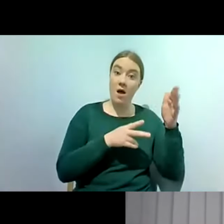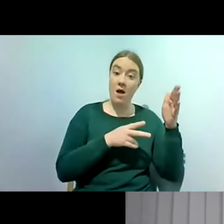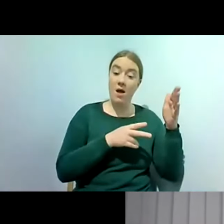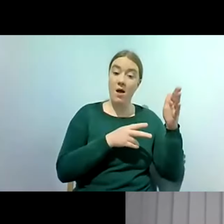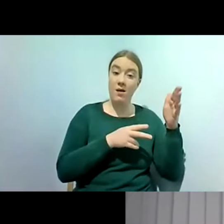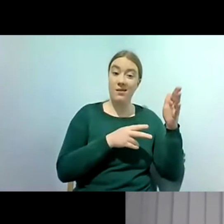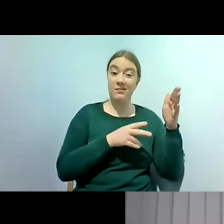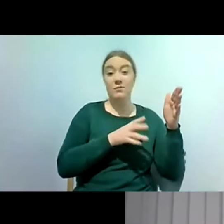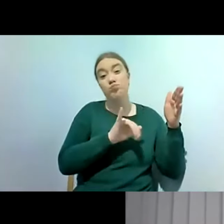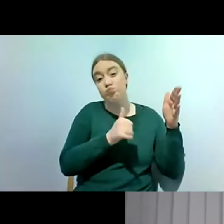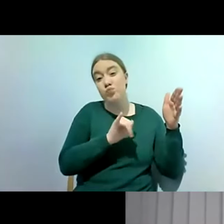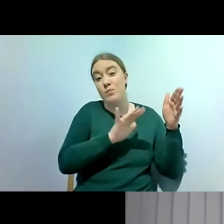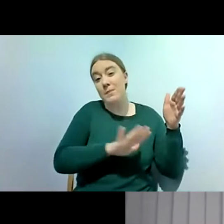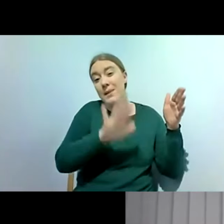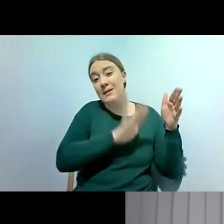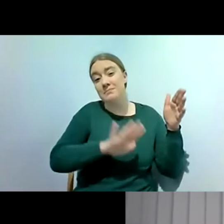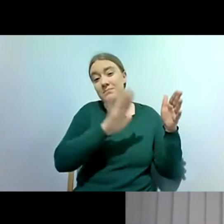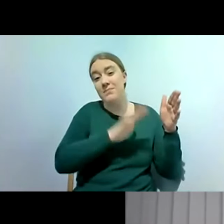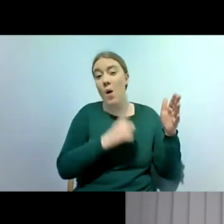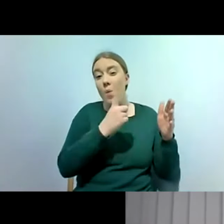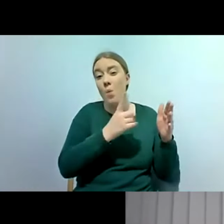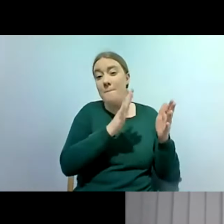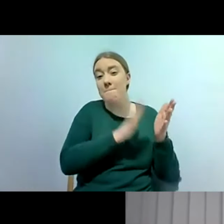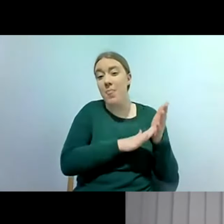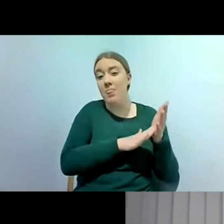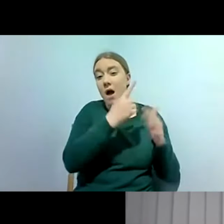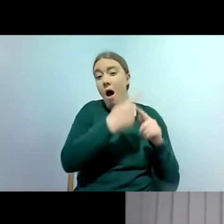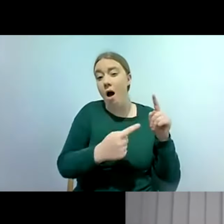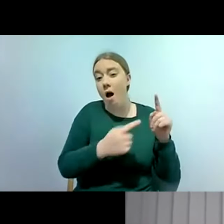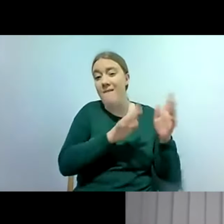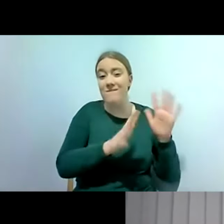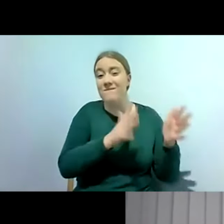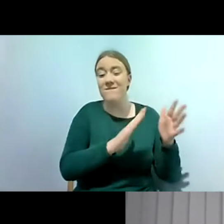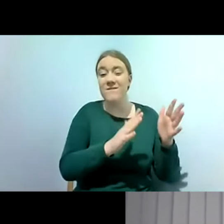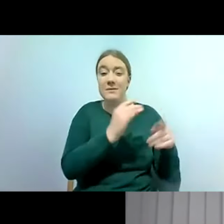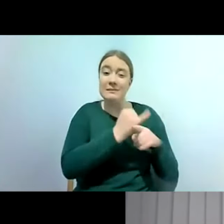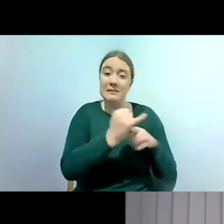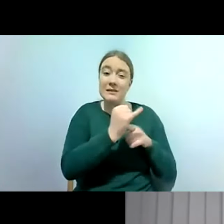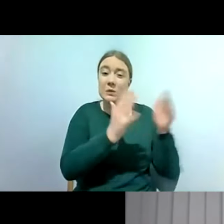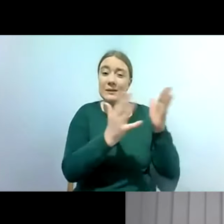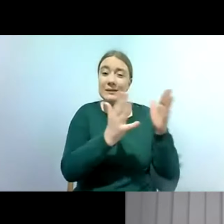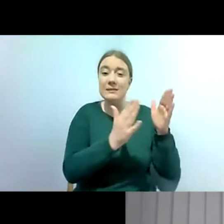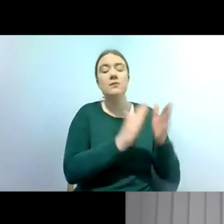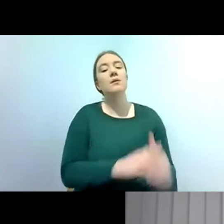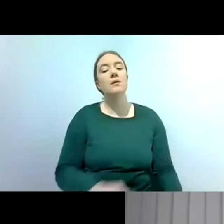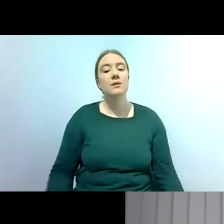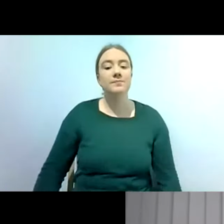probably around a month and a half that they're found in these areas but again quite temperature